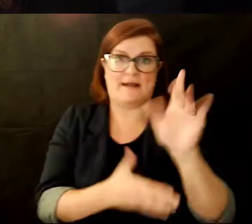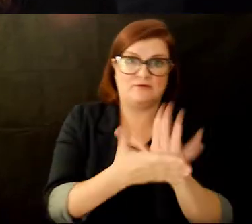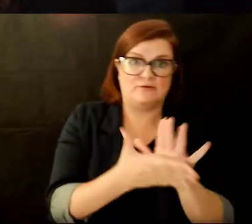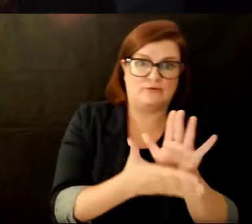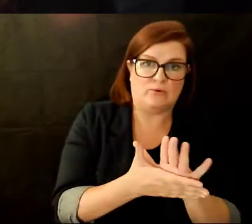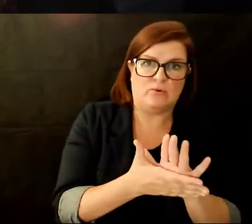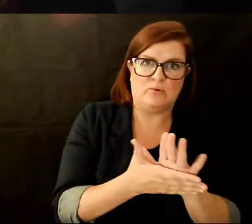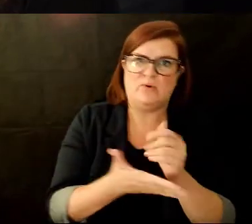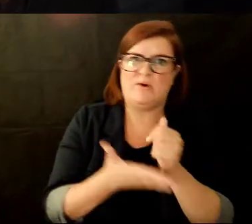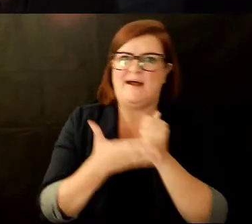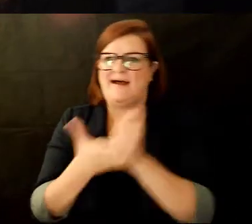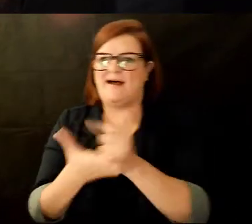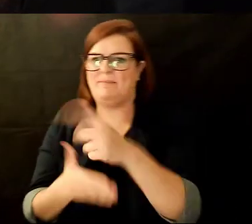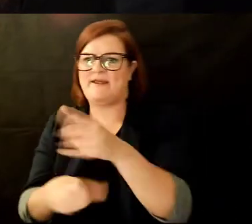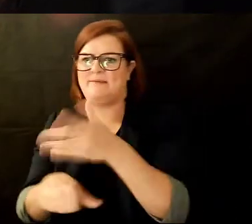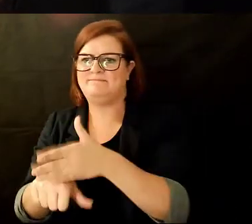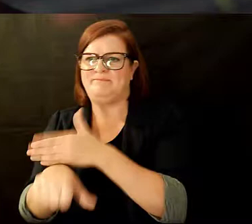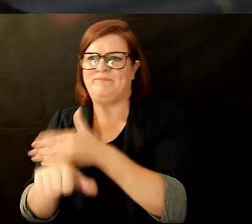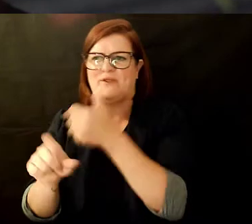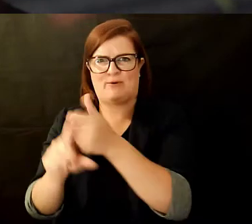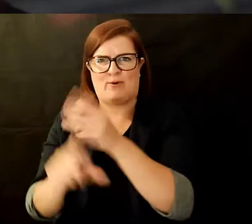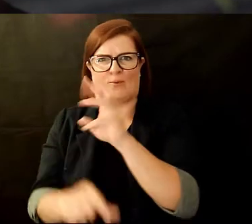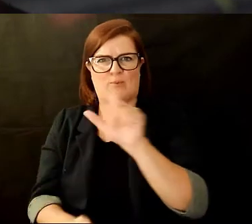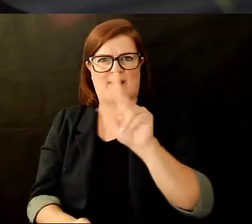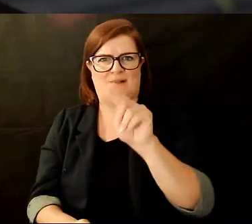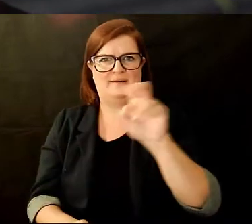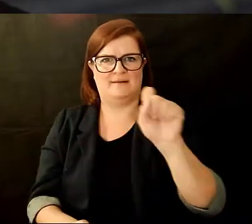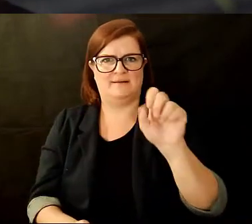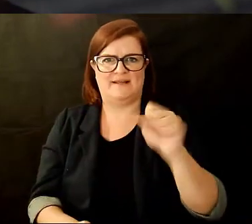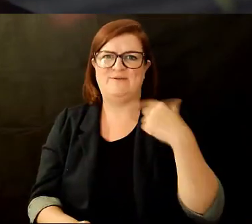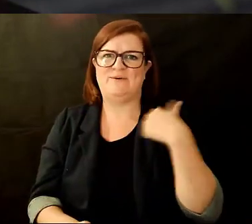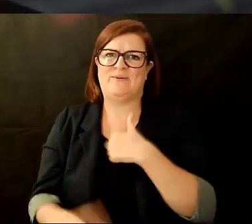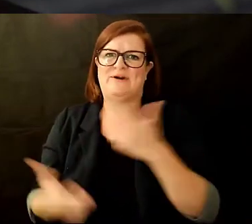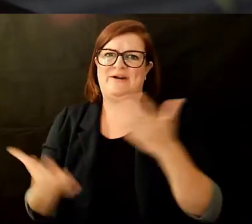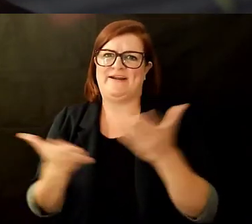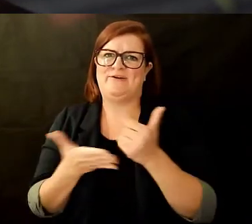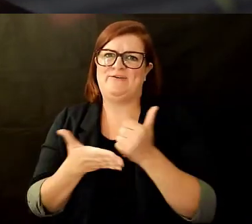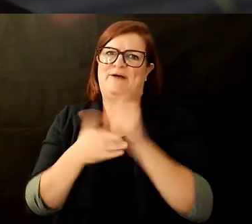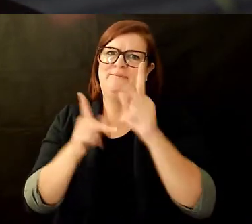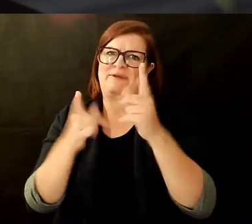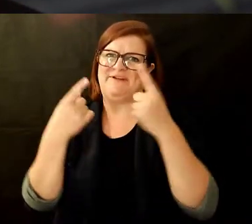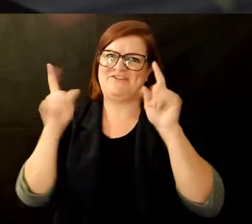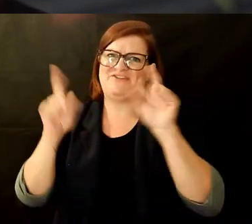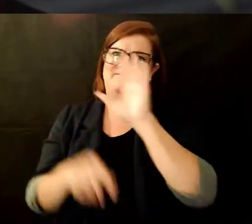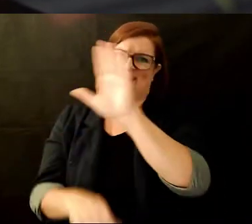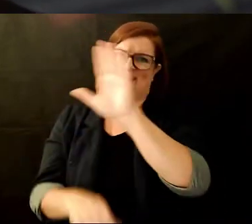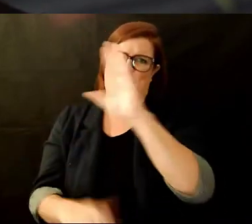just working on their own wellness. We're here to help people pursue their wishes, hopes, and dreams.